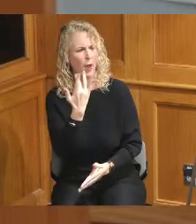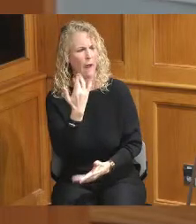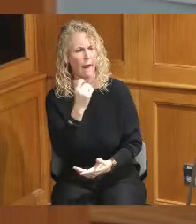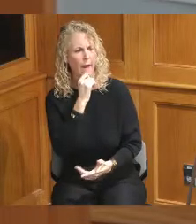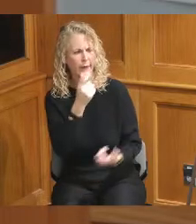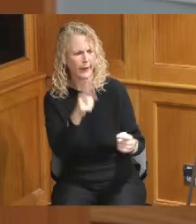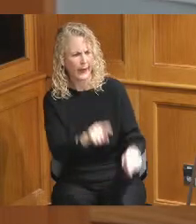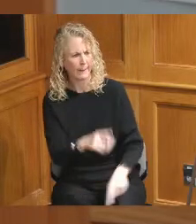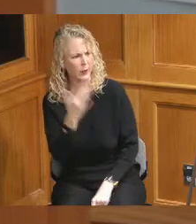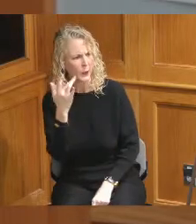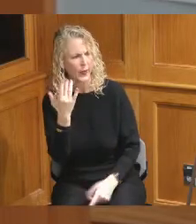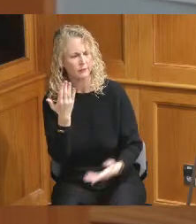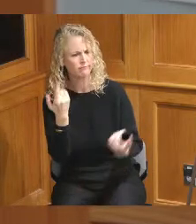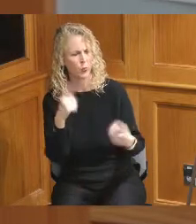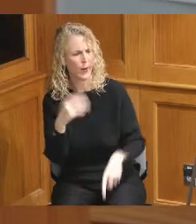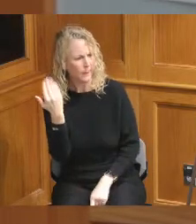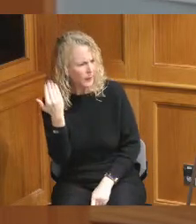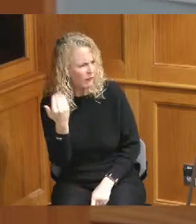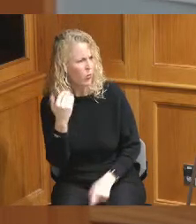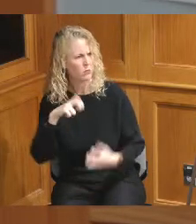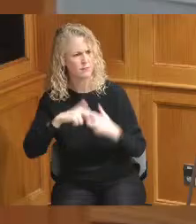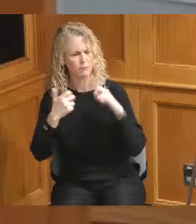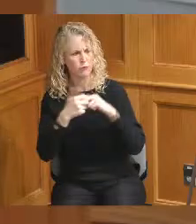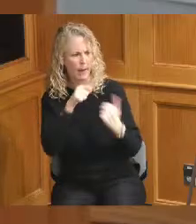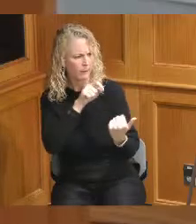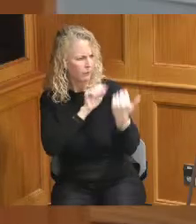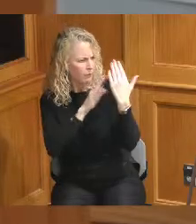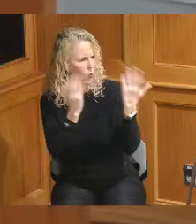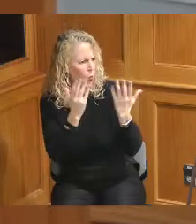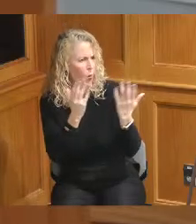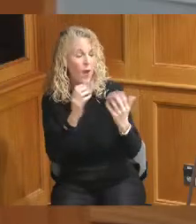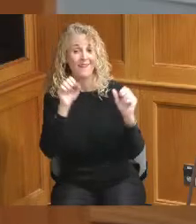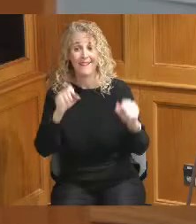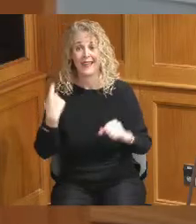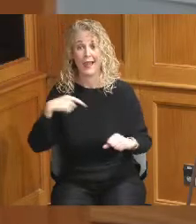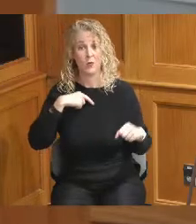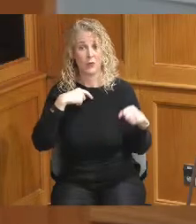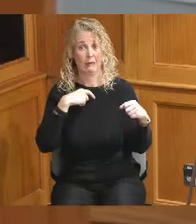are those are there ways that we can address that both with money but also with figuring out some